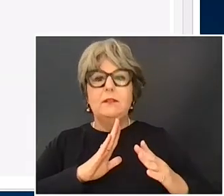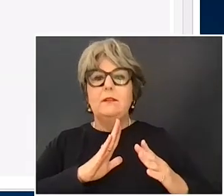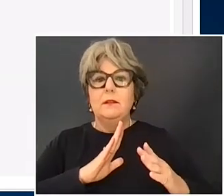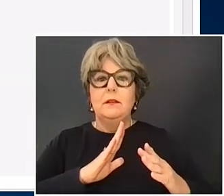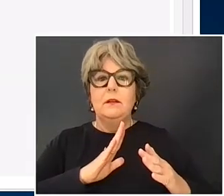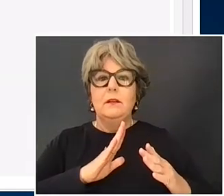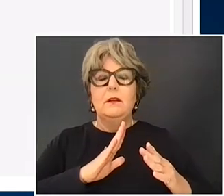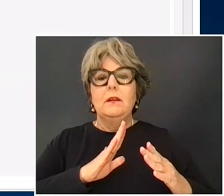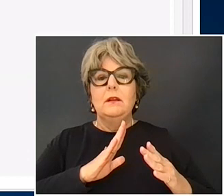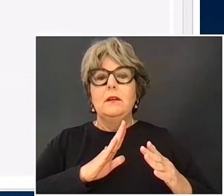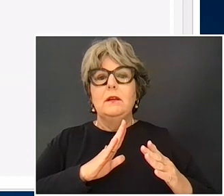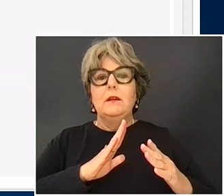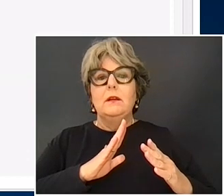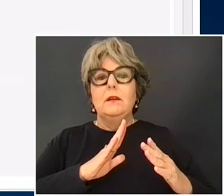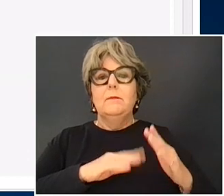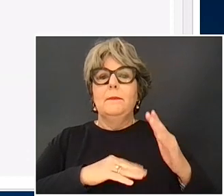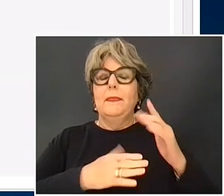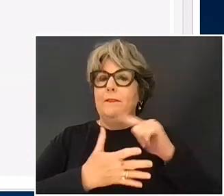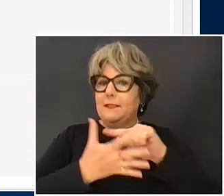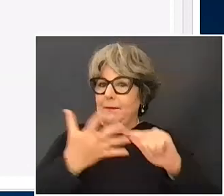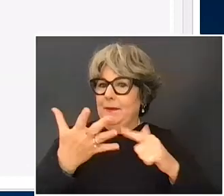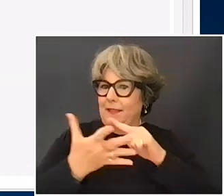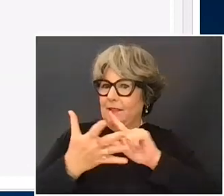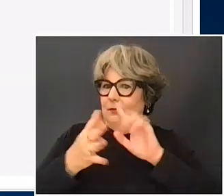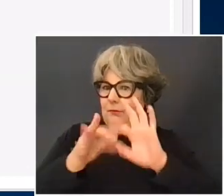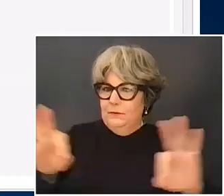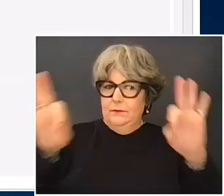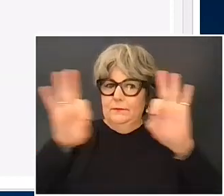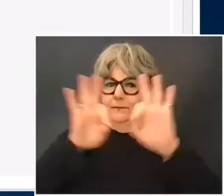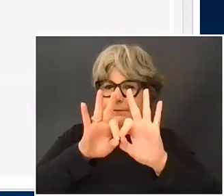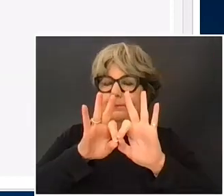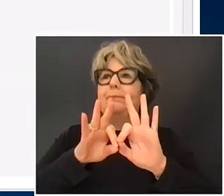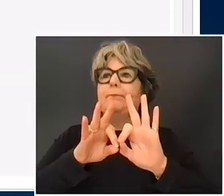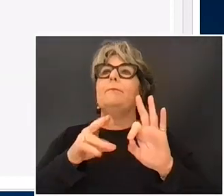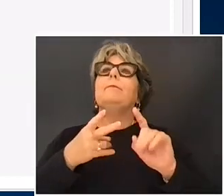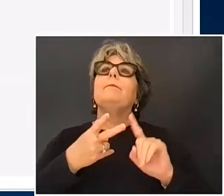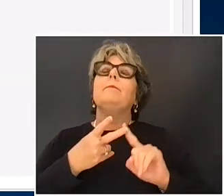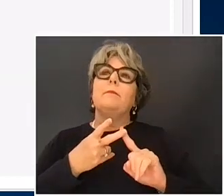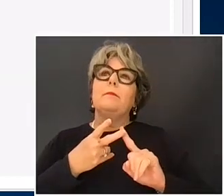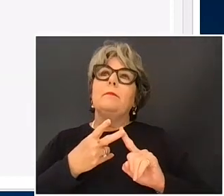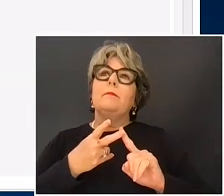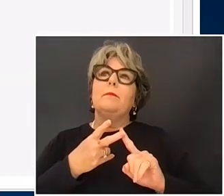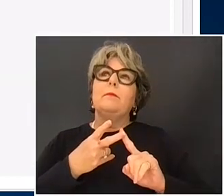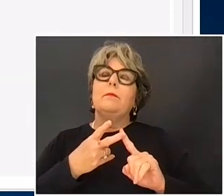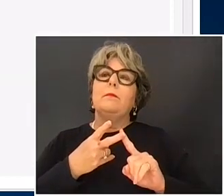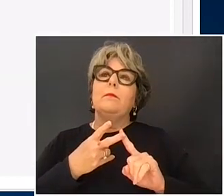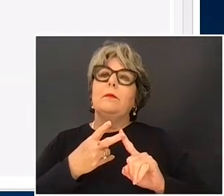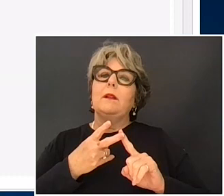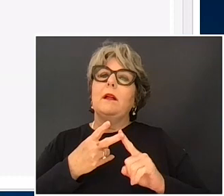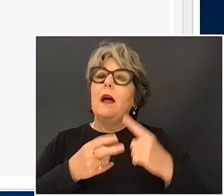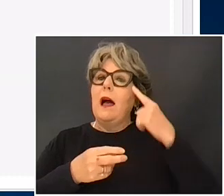whether some of these matter. Let me also share and what I thought yesterday was an obscure question that I